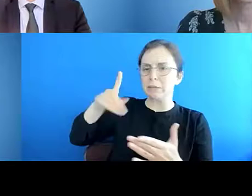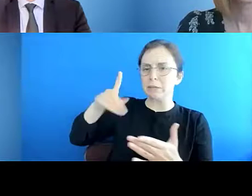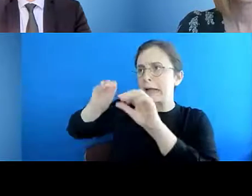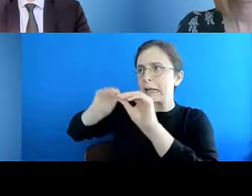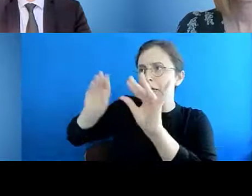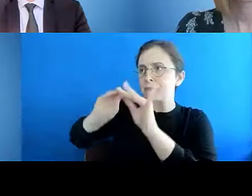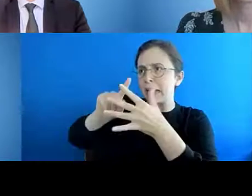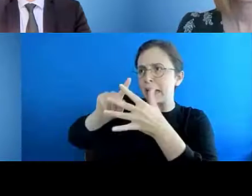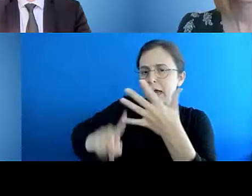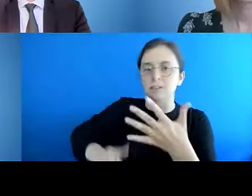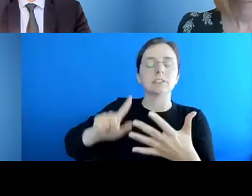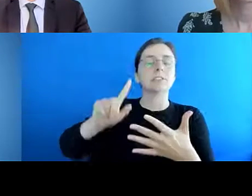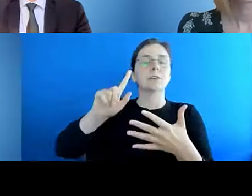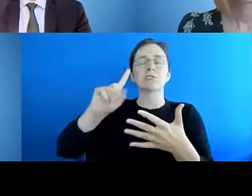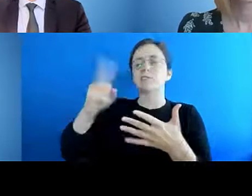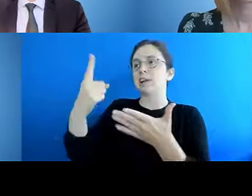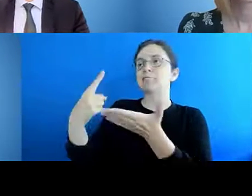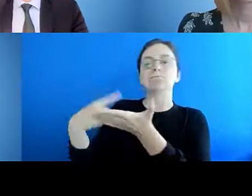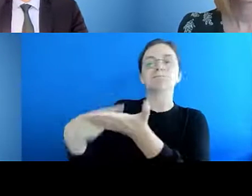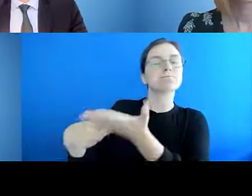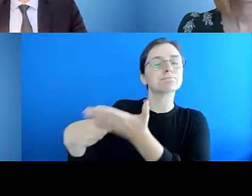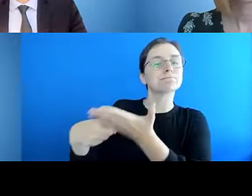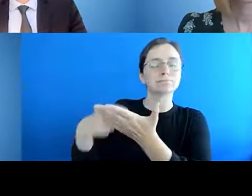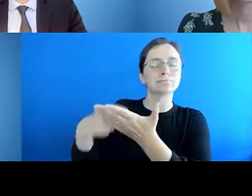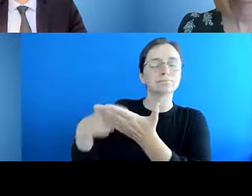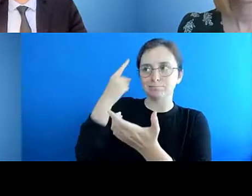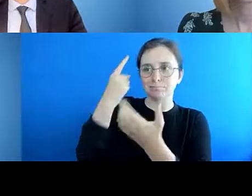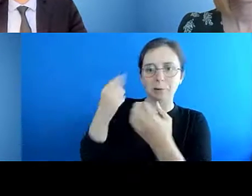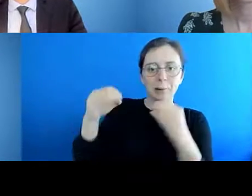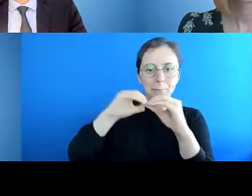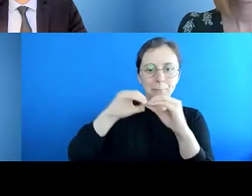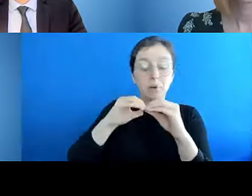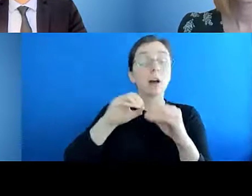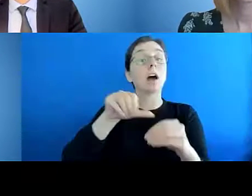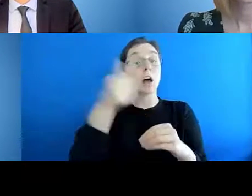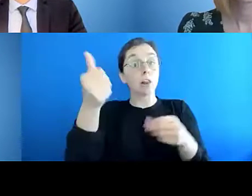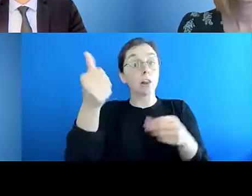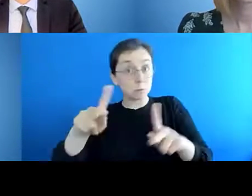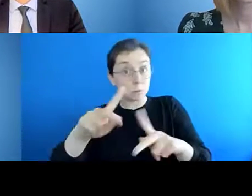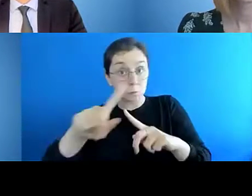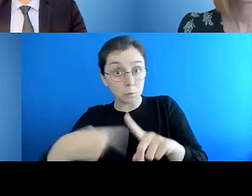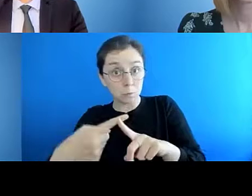and just for discussion. And another time point to do that too is in developing informed consent forms